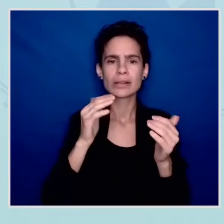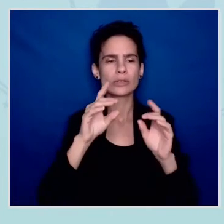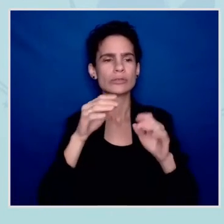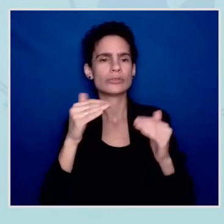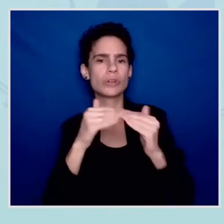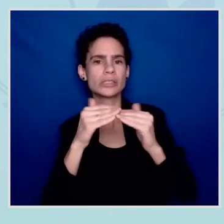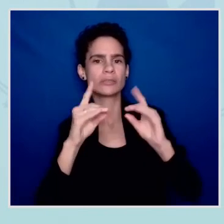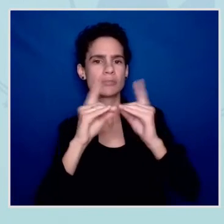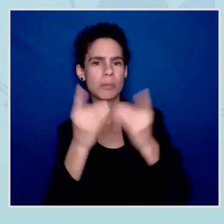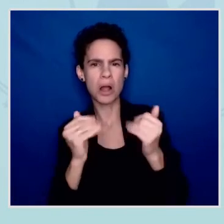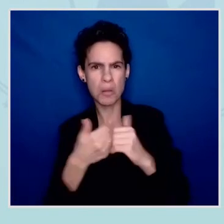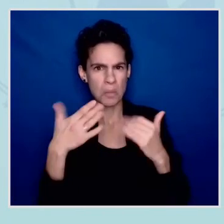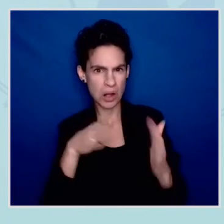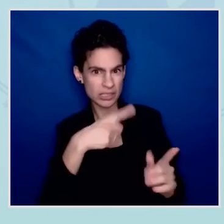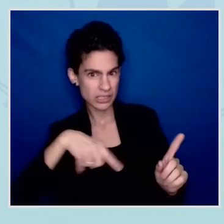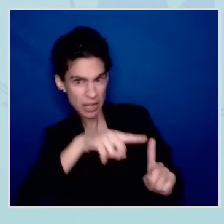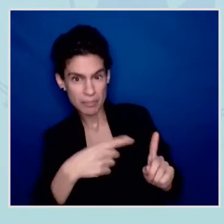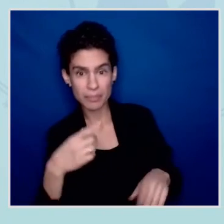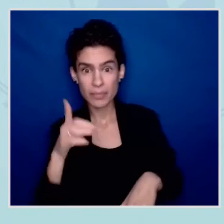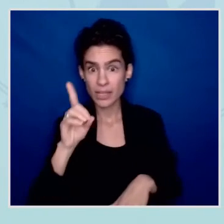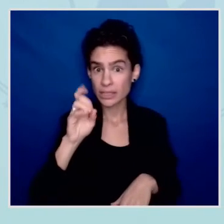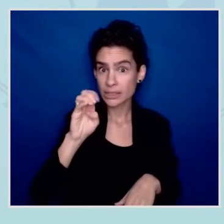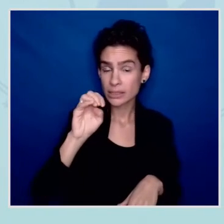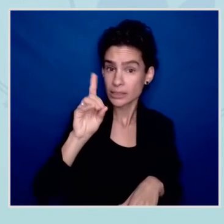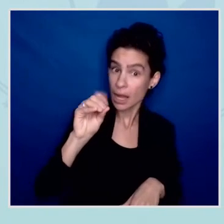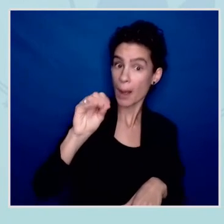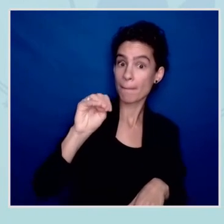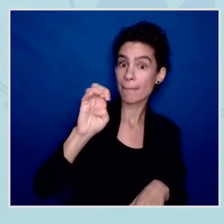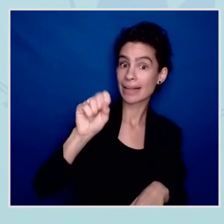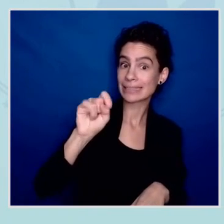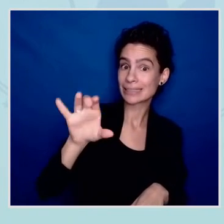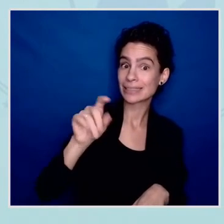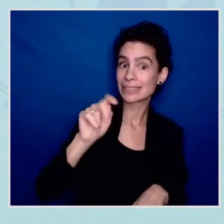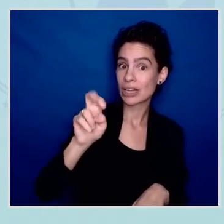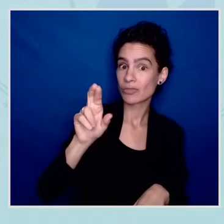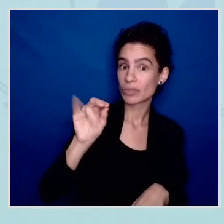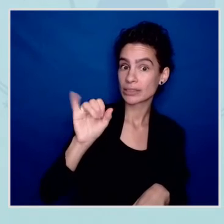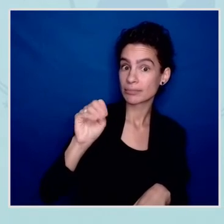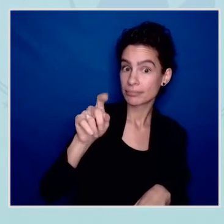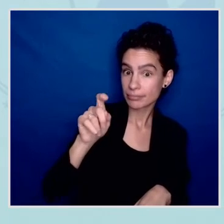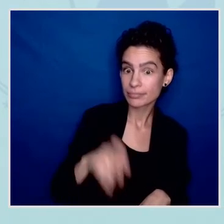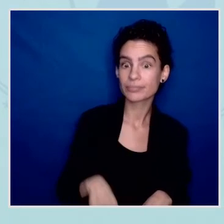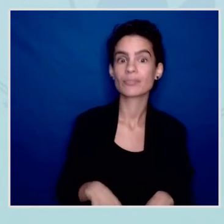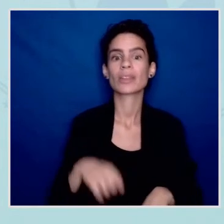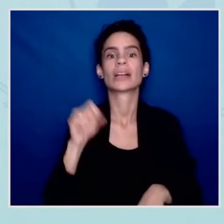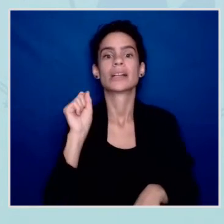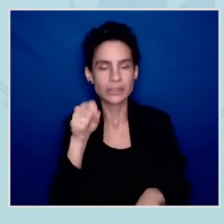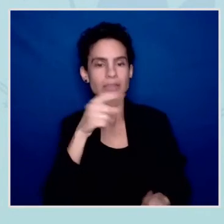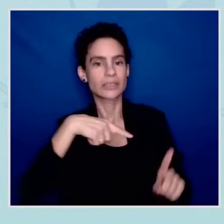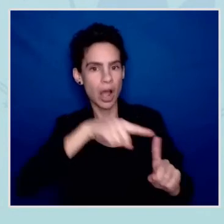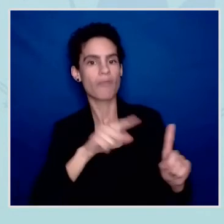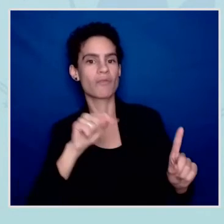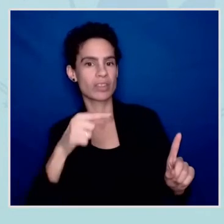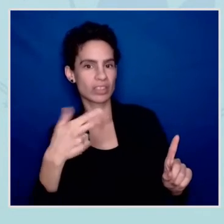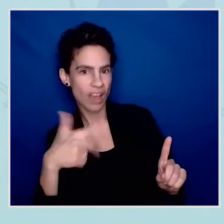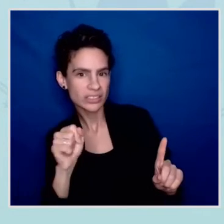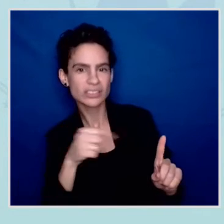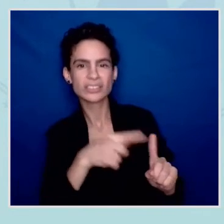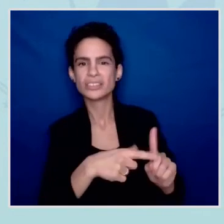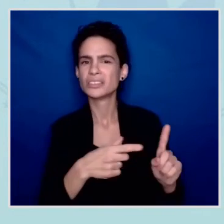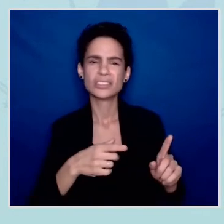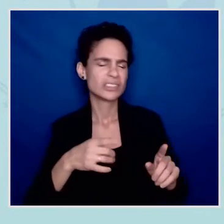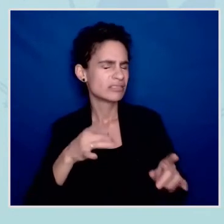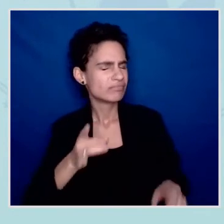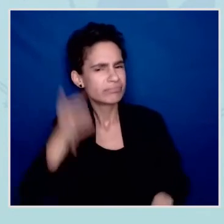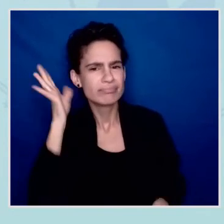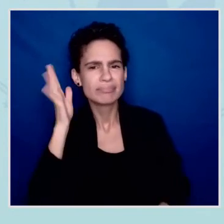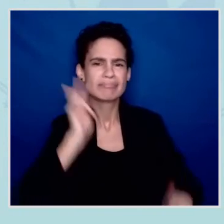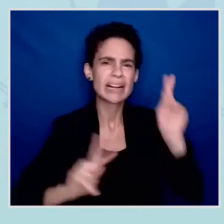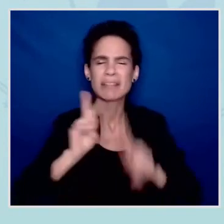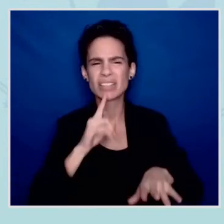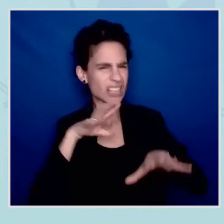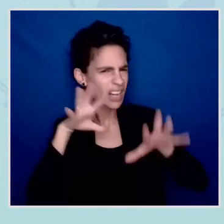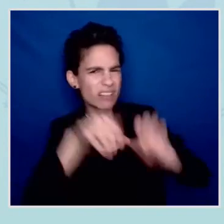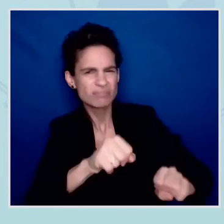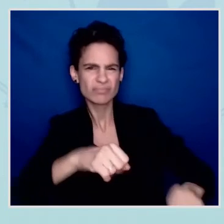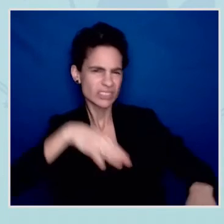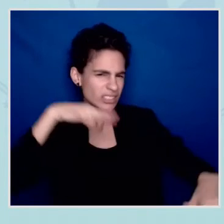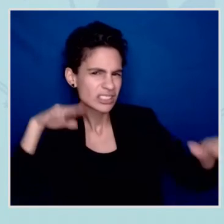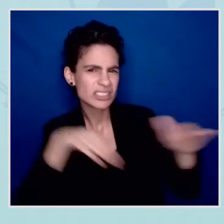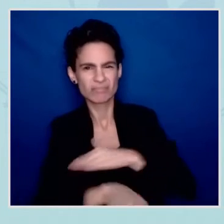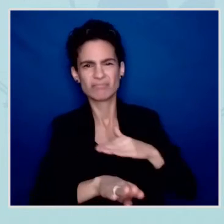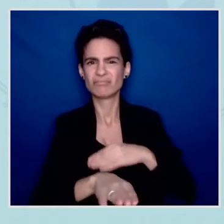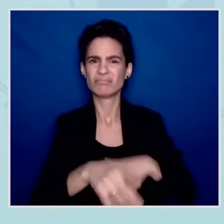YOU THINK THE PEOPLE WHO ARE